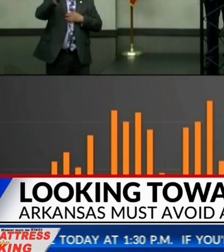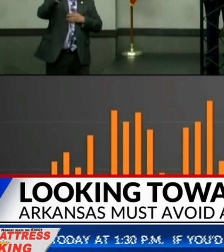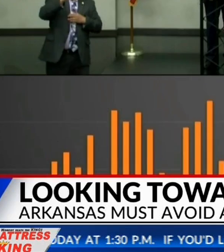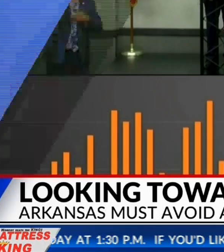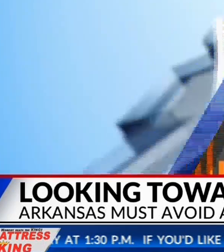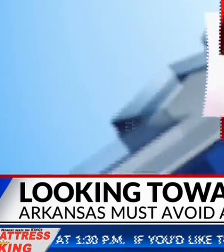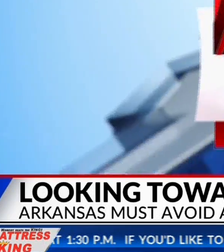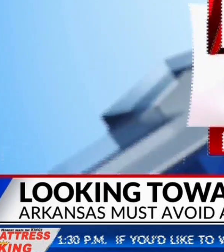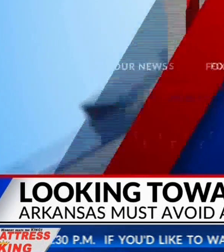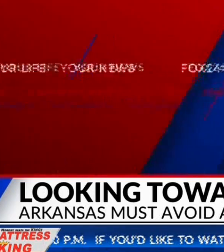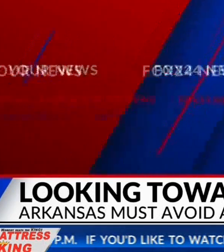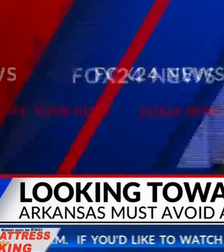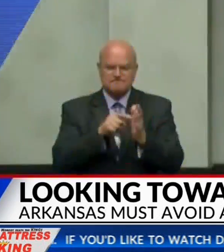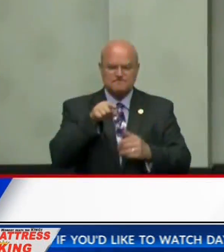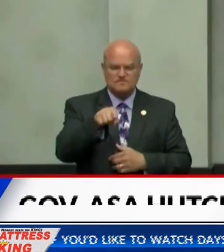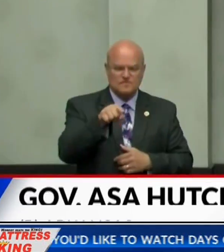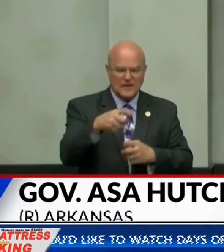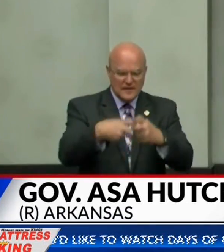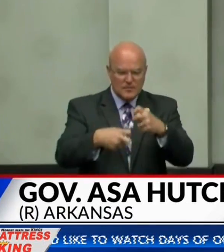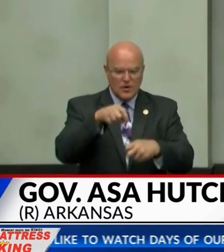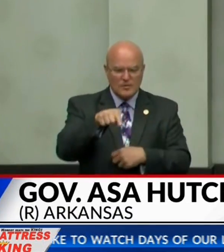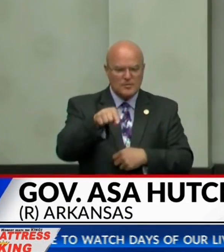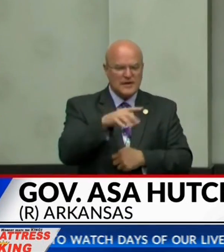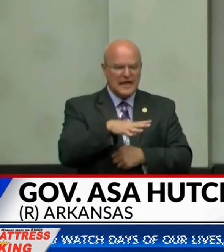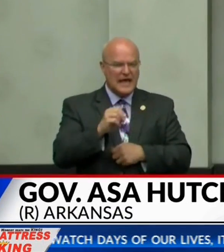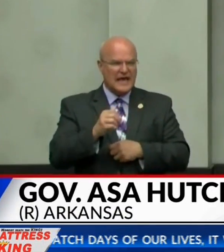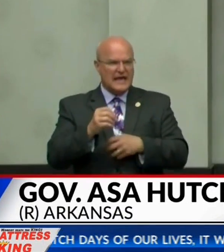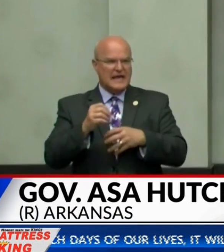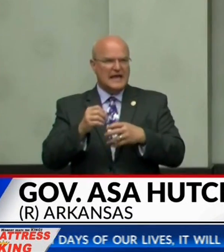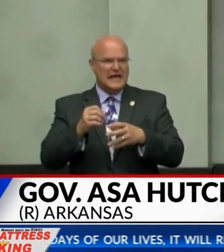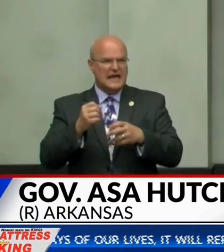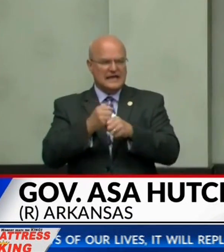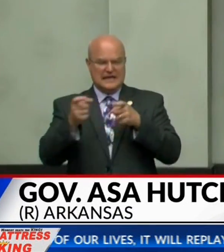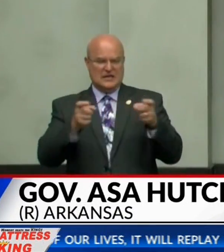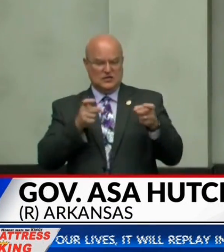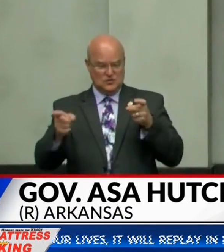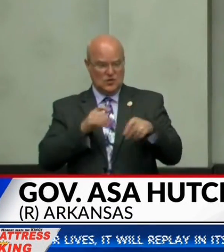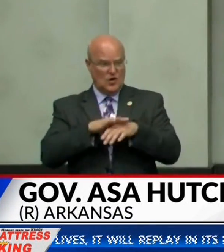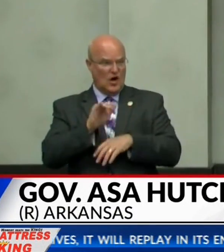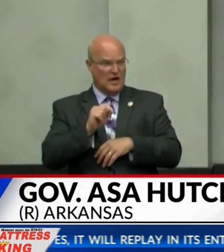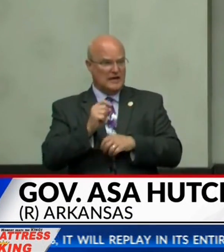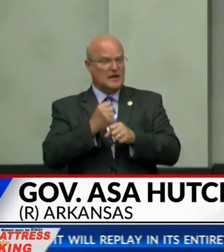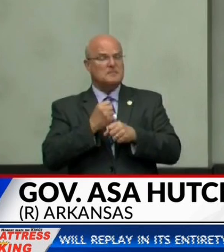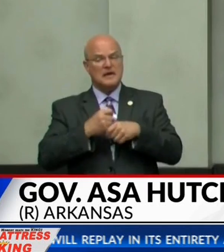DETERMINE IF CURRENT IT AND MAKE A DECISIONTHEN BACK AND SAY THIS IS NOT